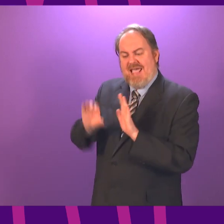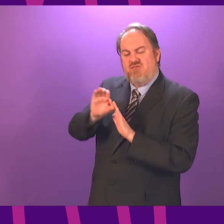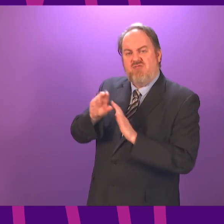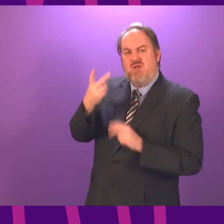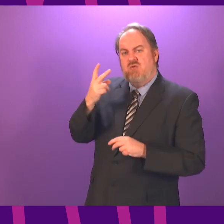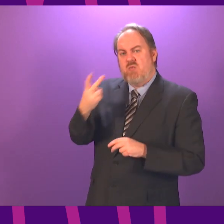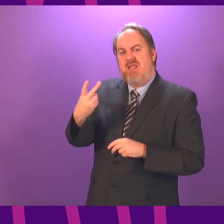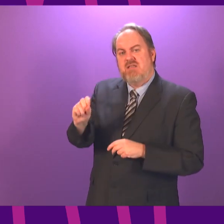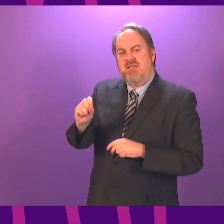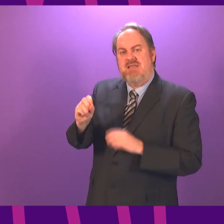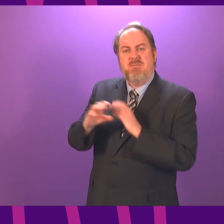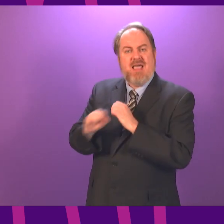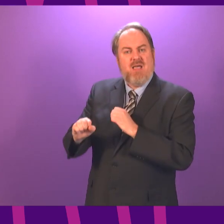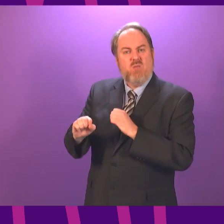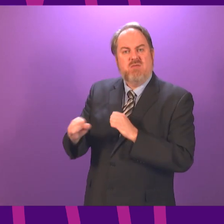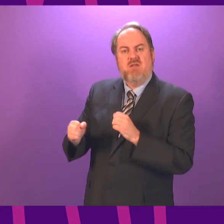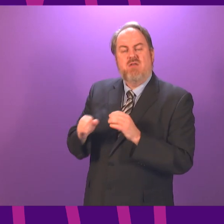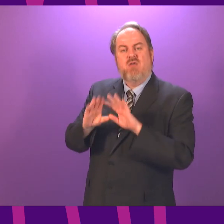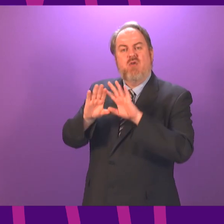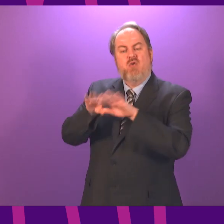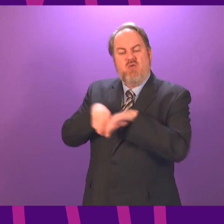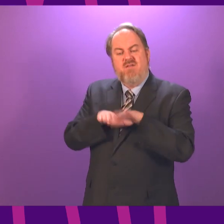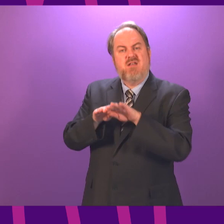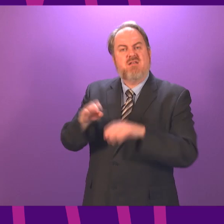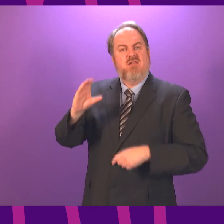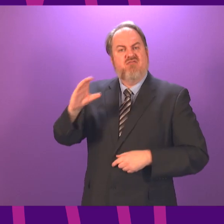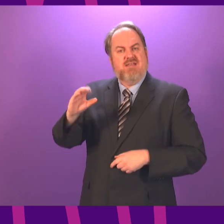agree that, if the UK Government is serious about tackling child poverty, it should introduce